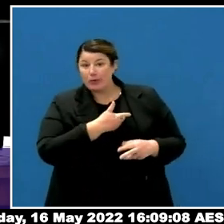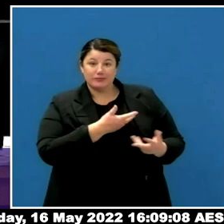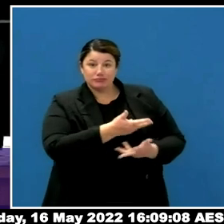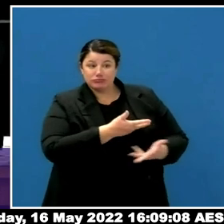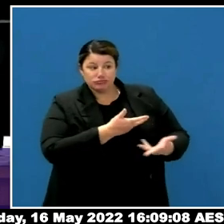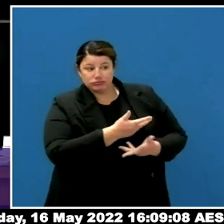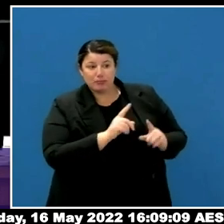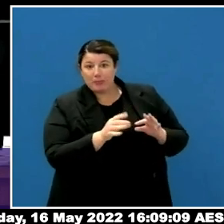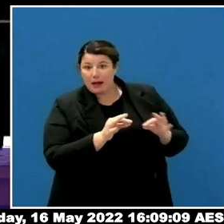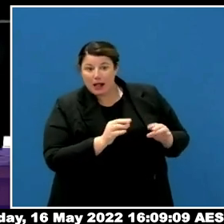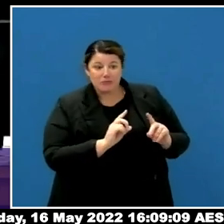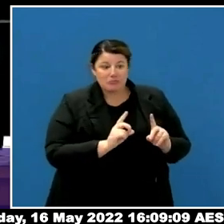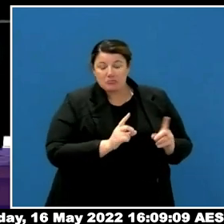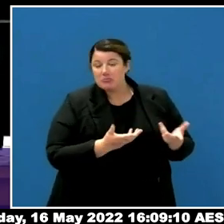Right.